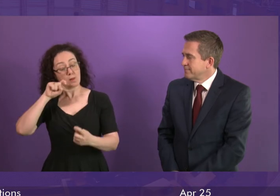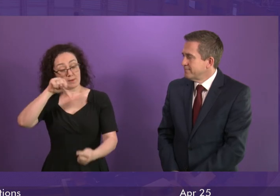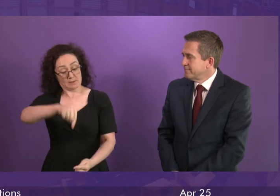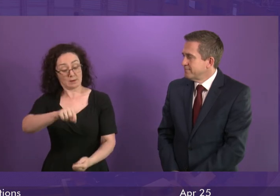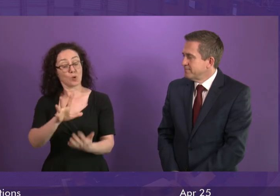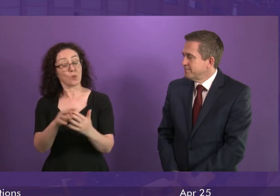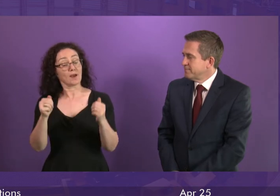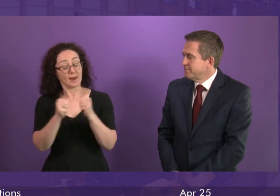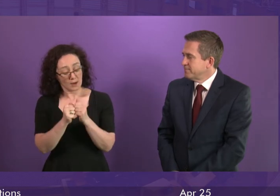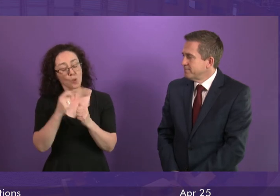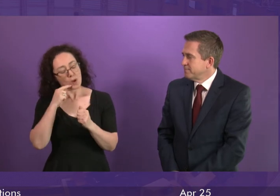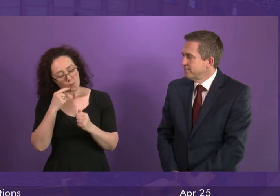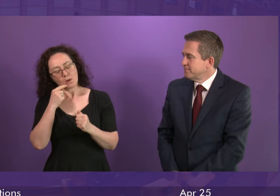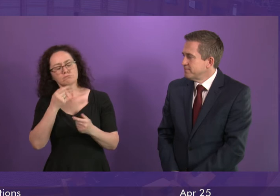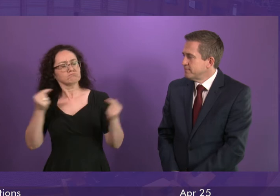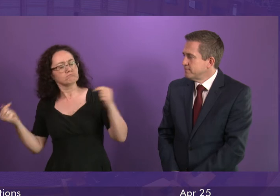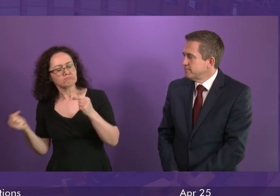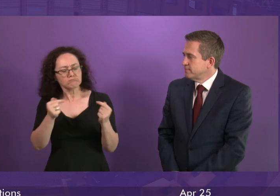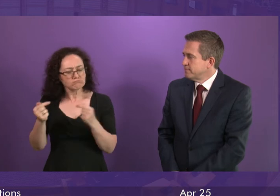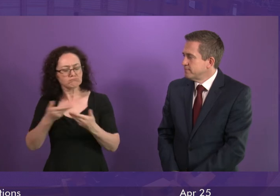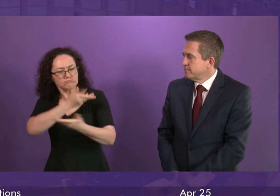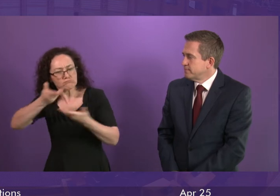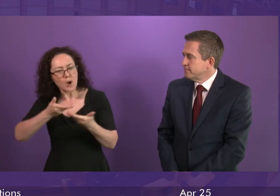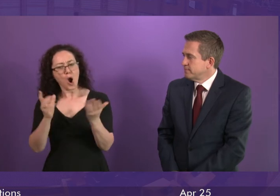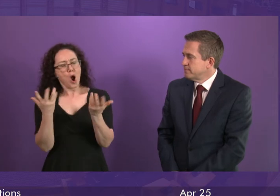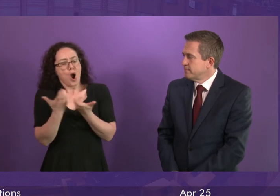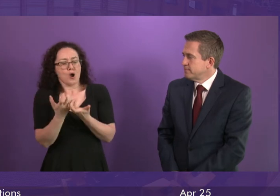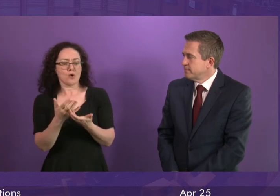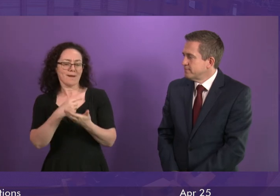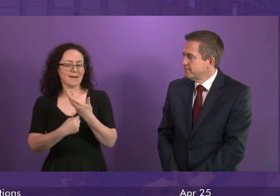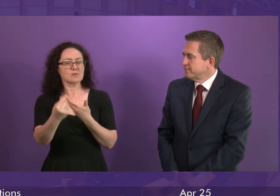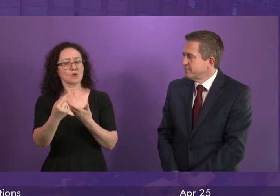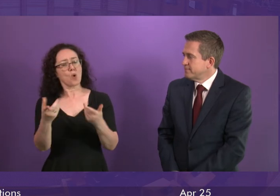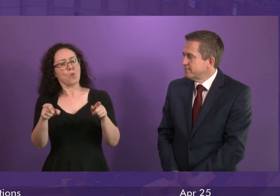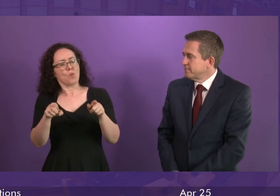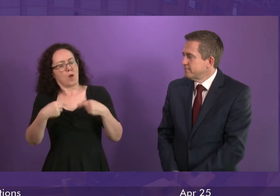have a positive debate about how independence will allow us to emulate the success of other